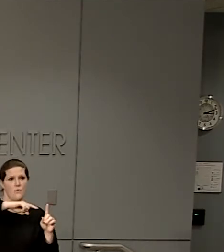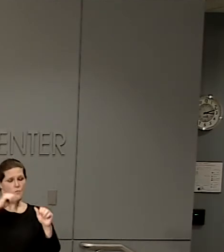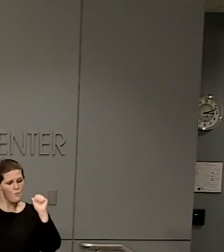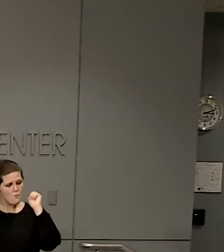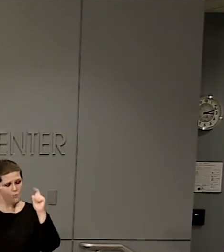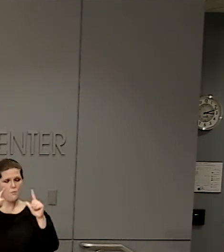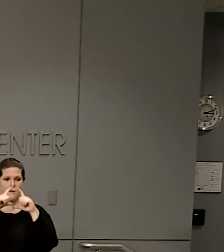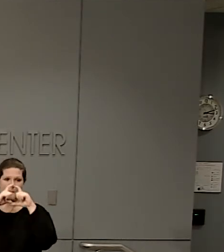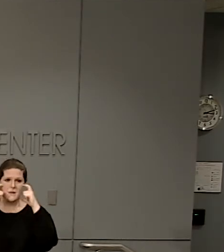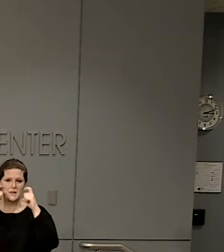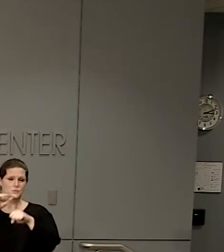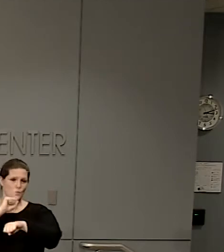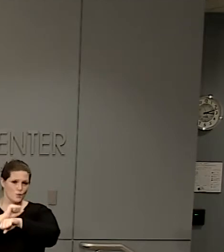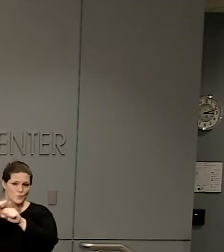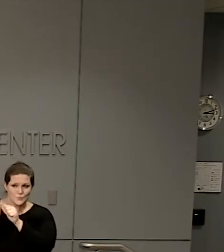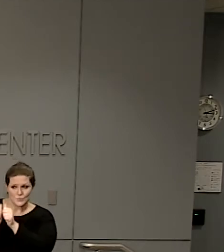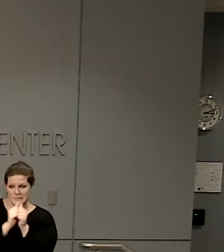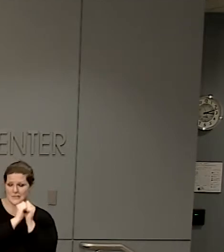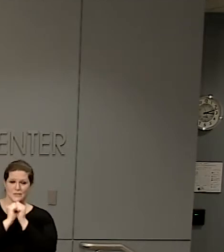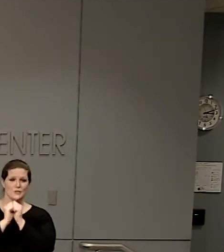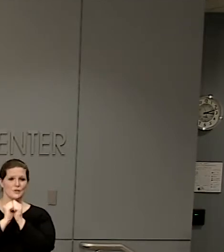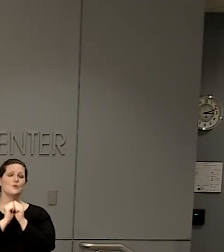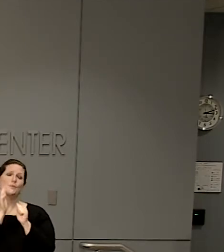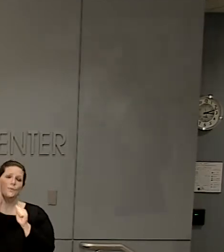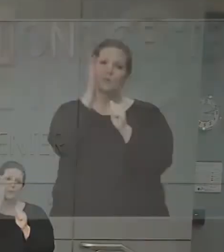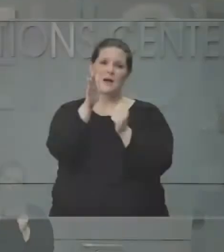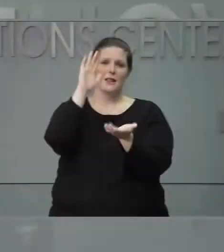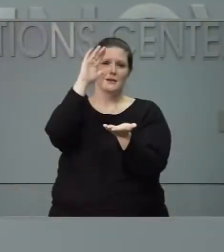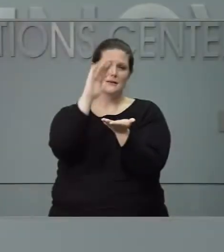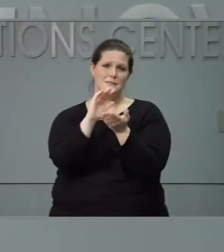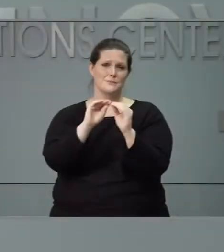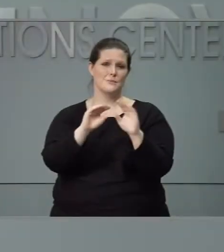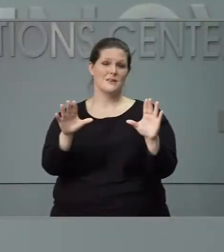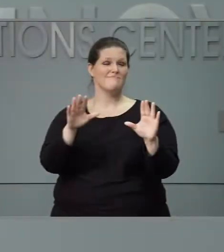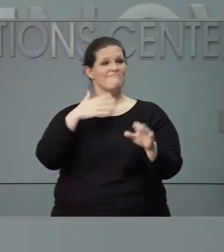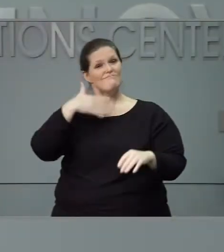Mr. Goforth: SEÑOR COOPER, UN MINUTOS.